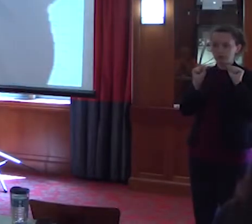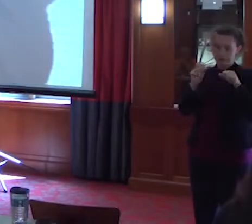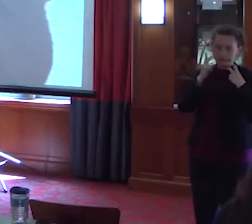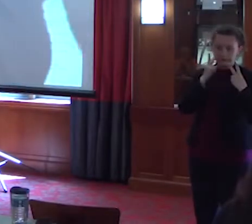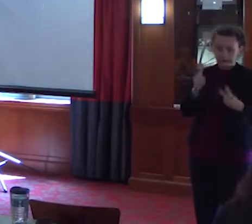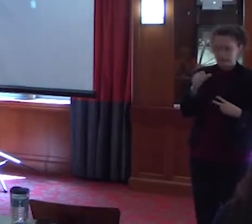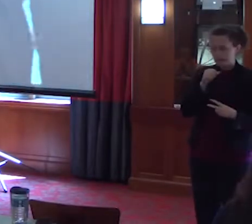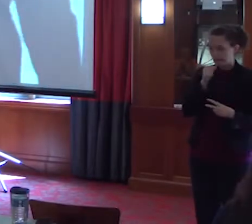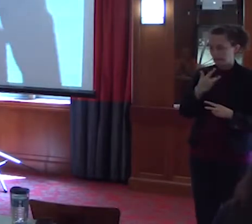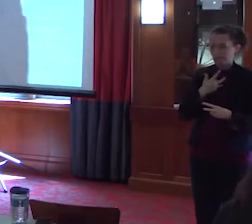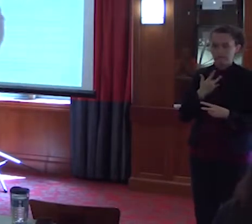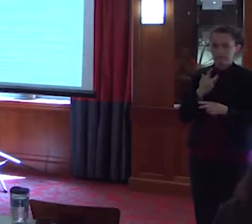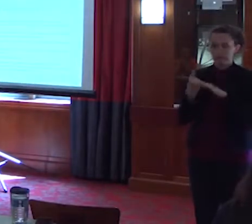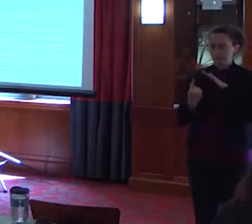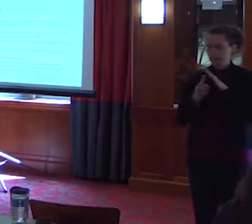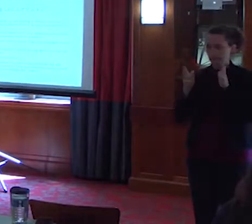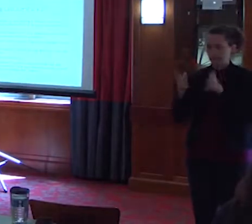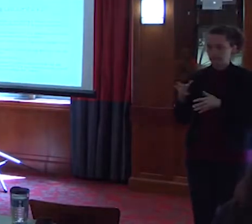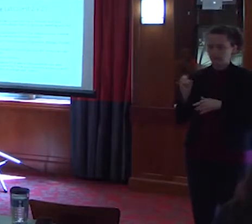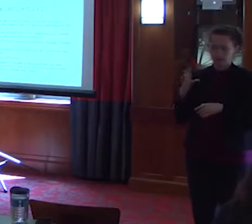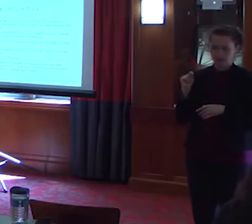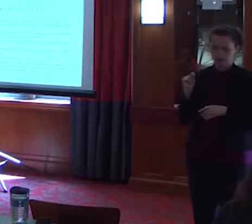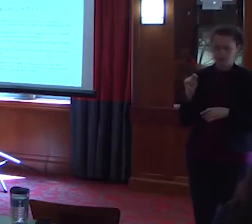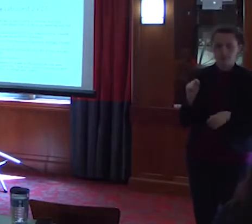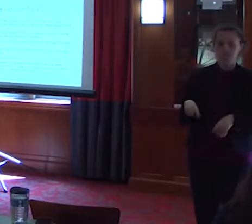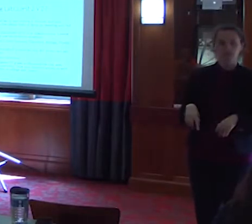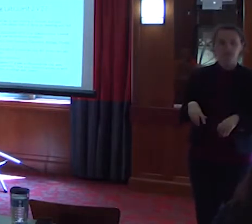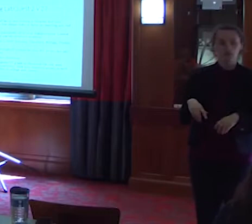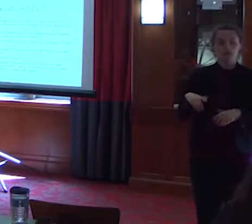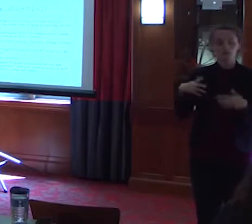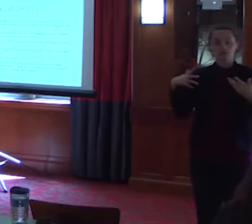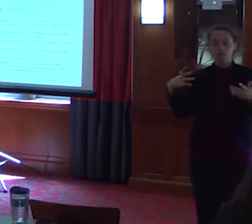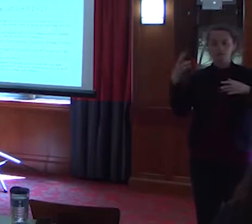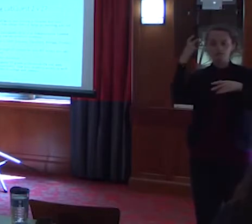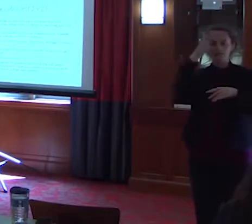And it conveys a lot of meaning when you're learning about it.